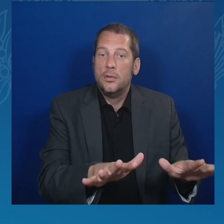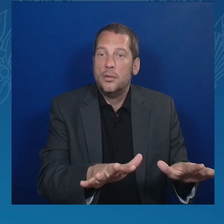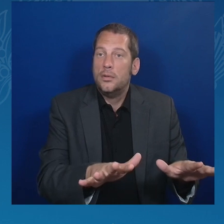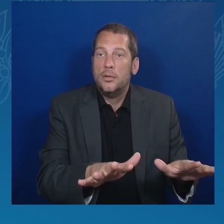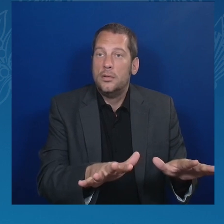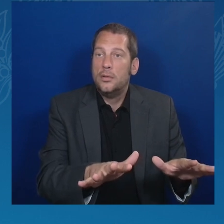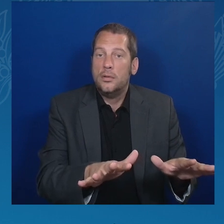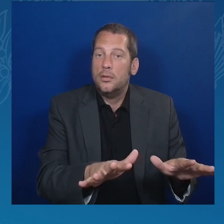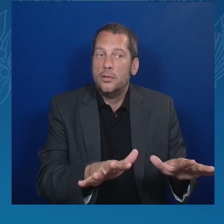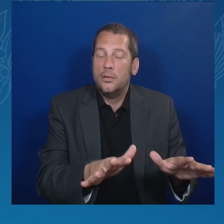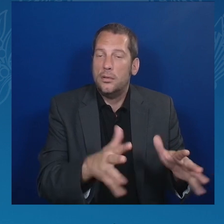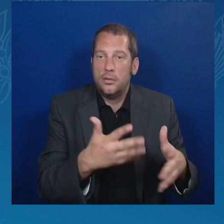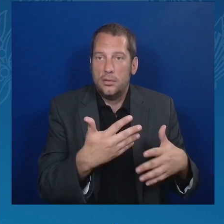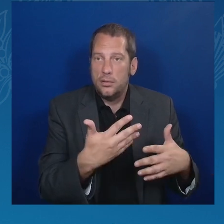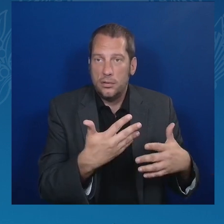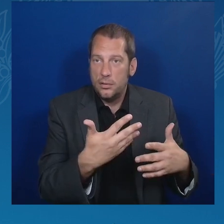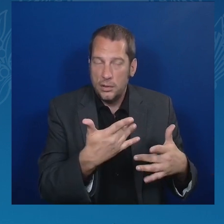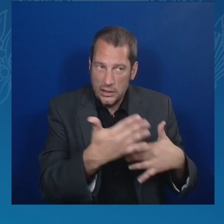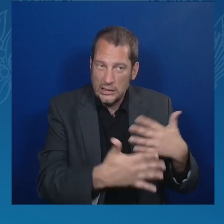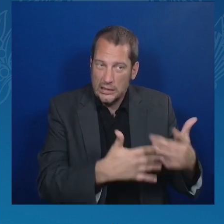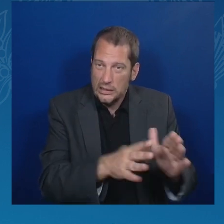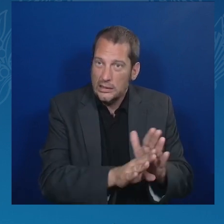And that is great for the workers.